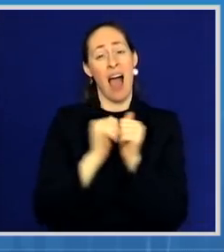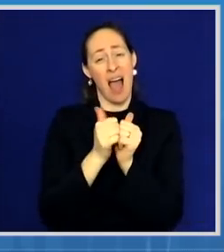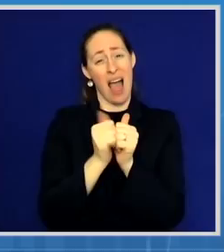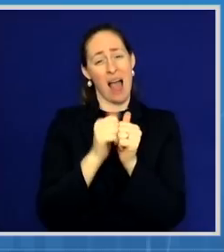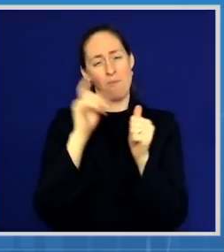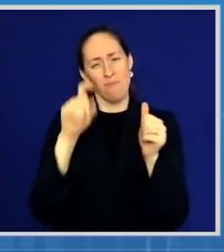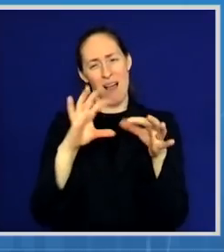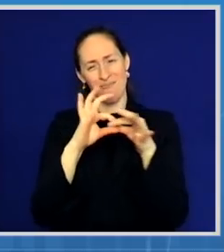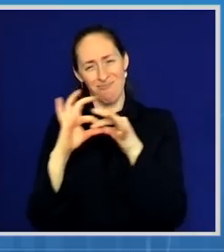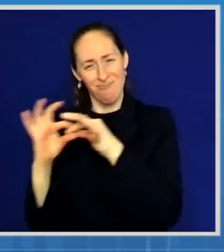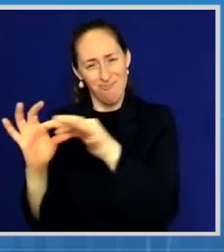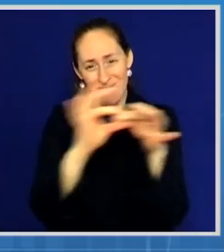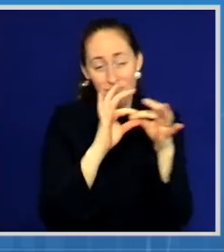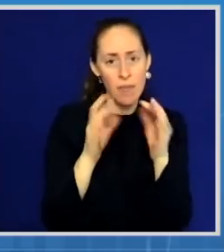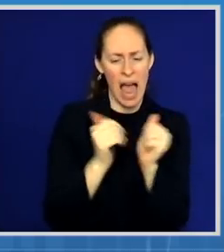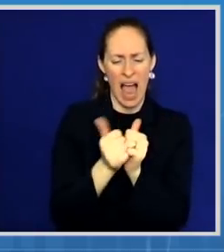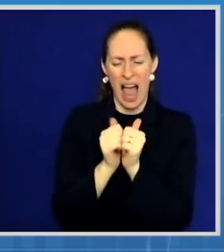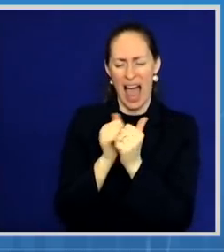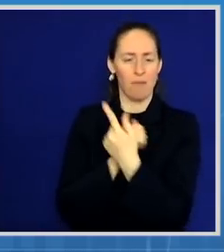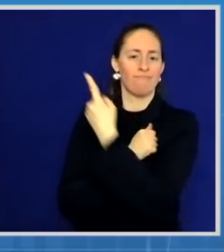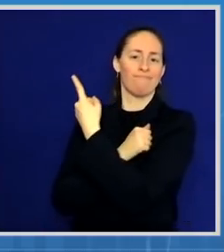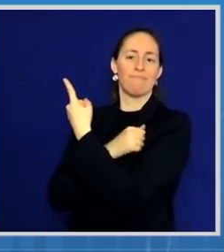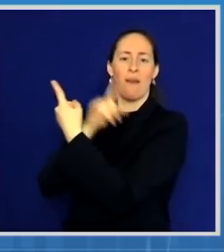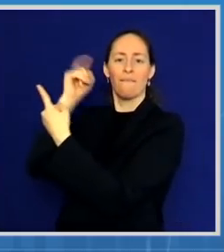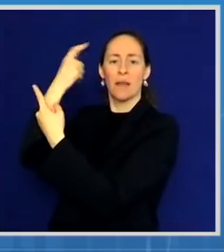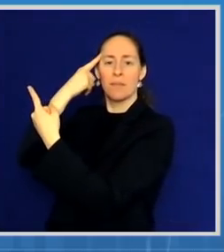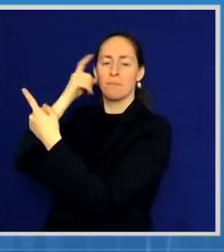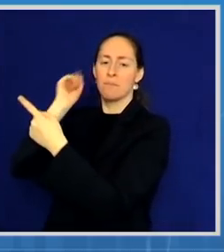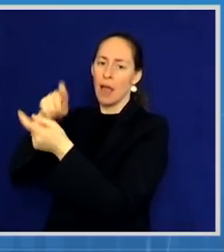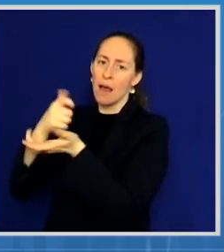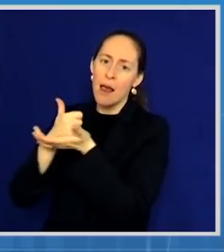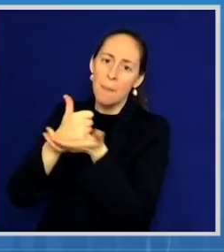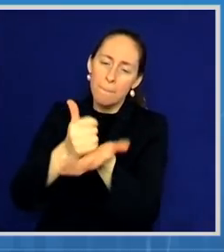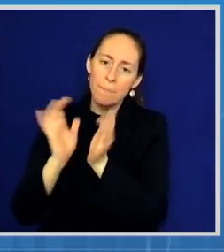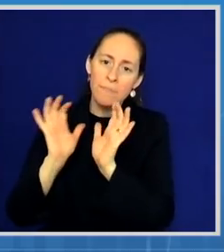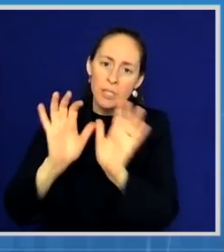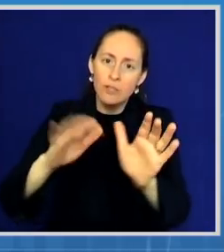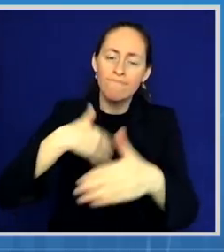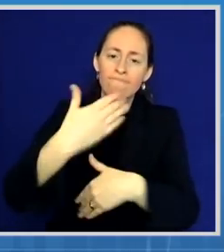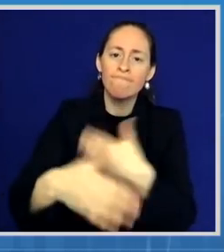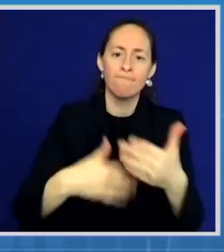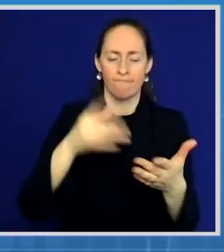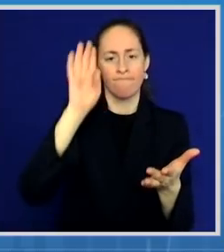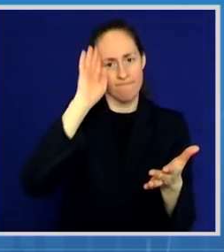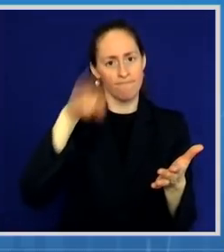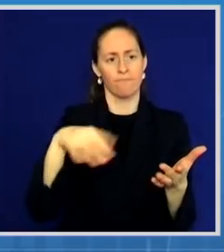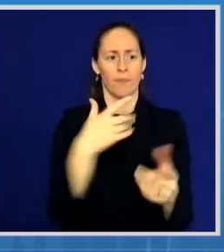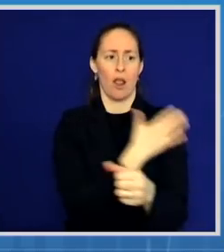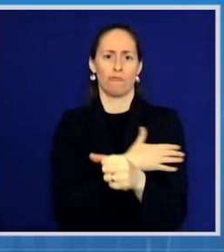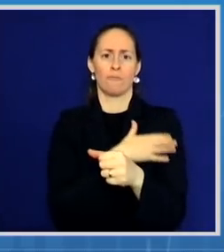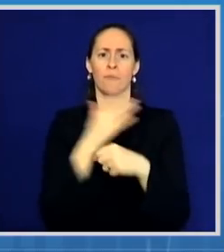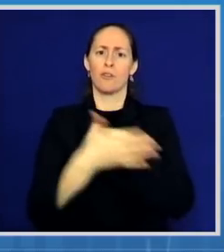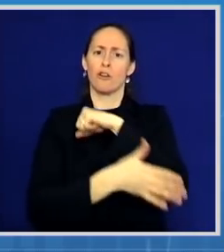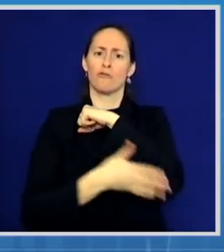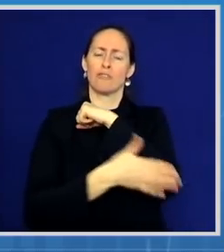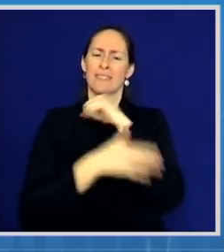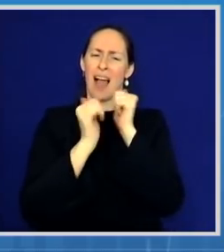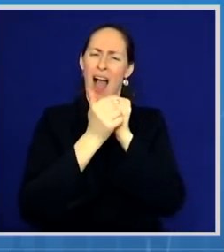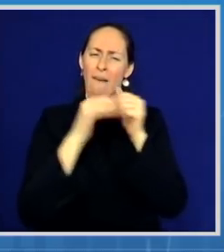also to fully protecting our country until individuals and communities and community organizations and businesses are all working together hand in hand